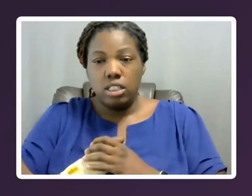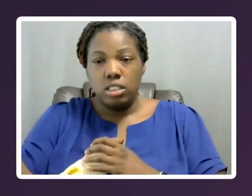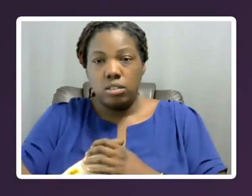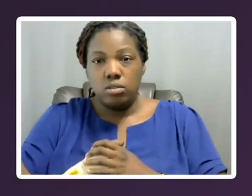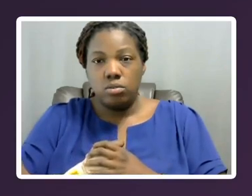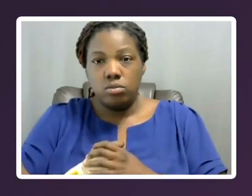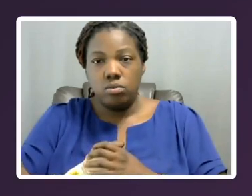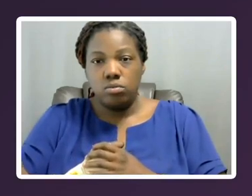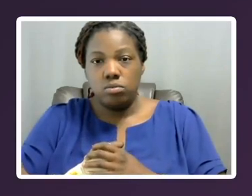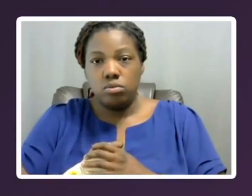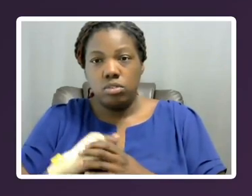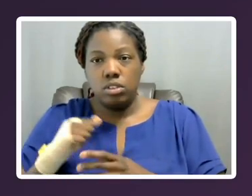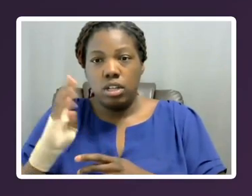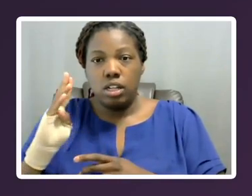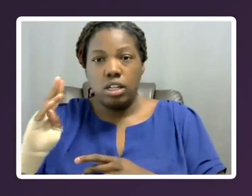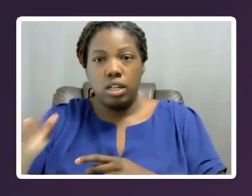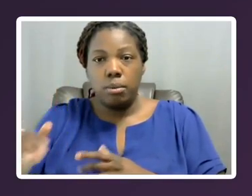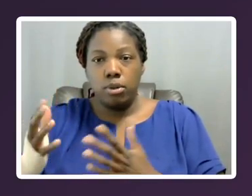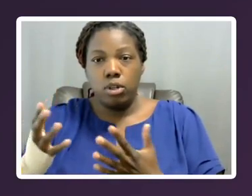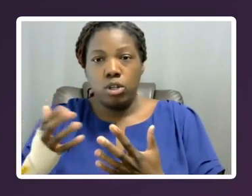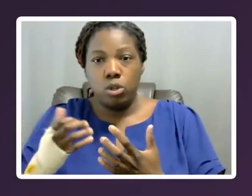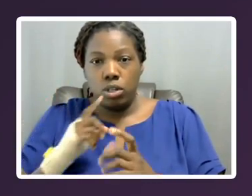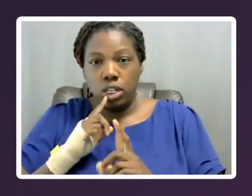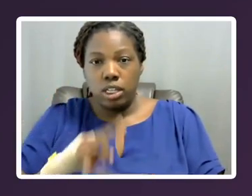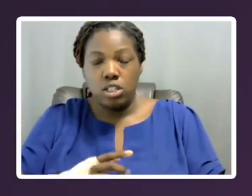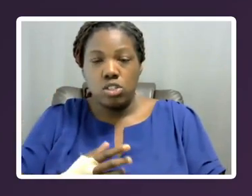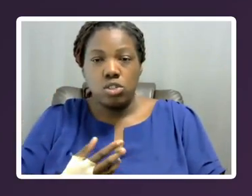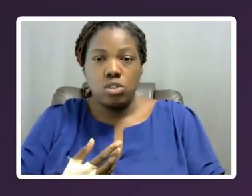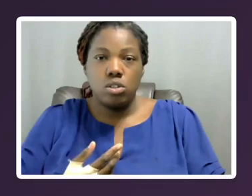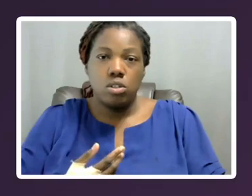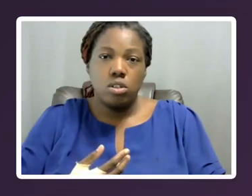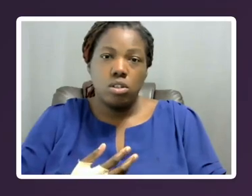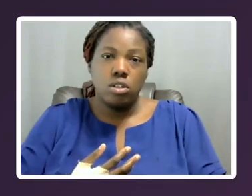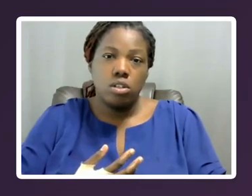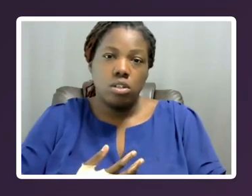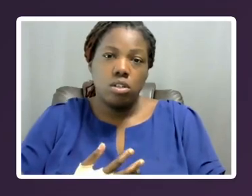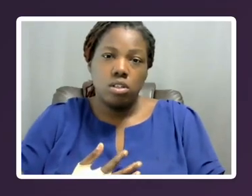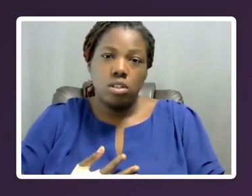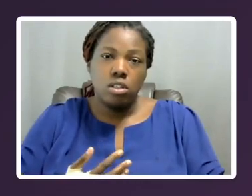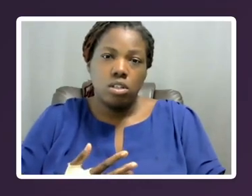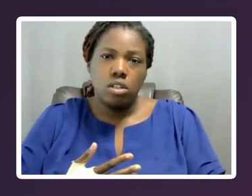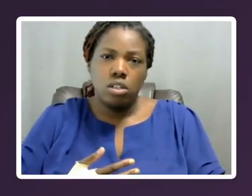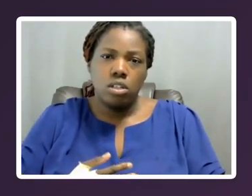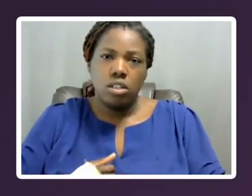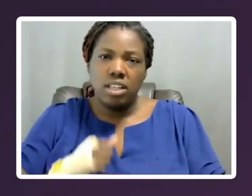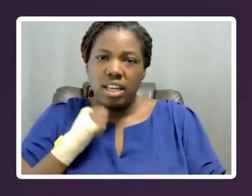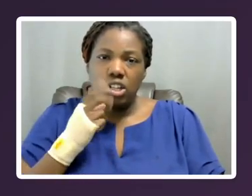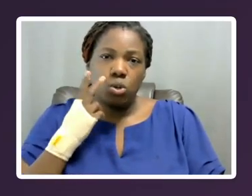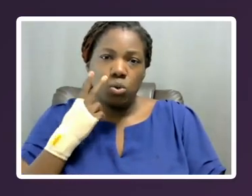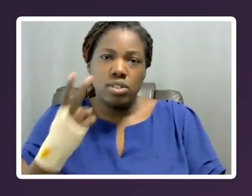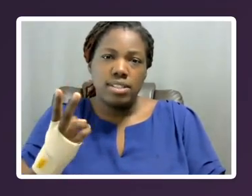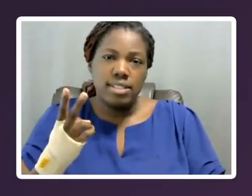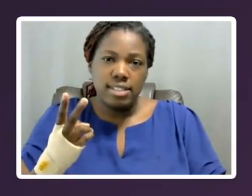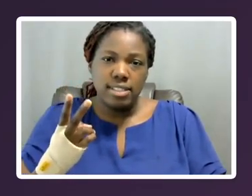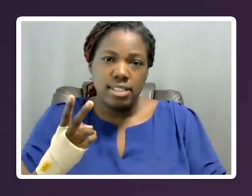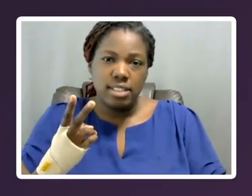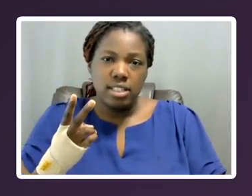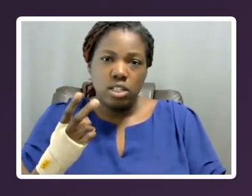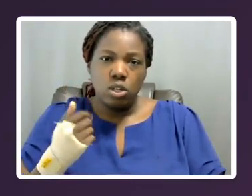did you want to take that one? Abbie Hitzemann: Sorry. I'm not seeing it on our -- which part of the Google Chat are you looking at? Sorry,